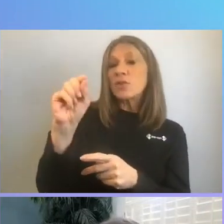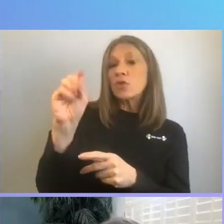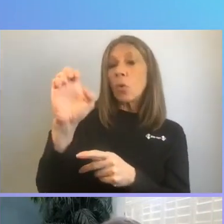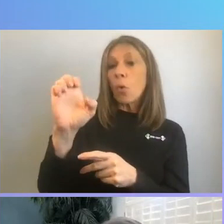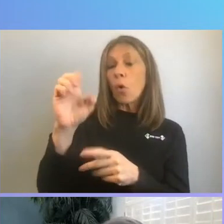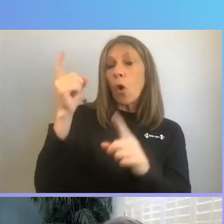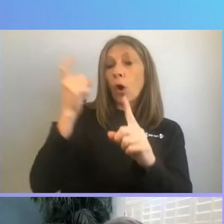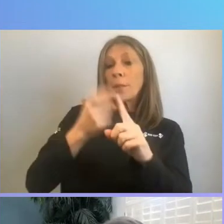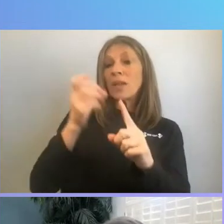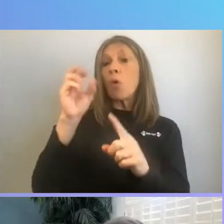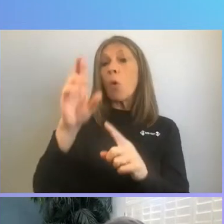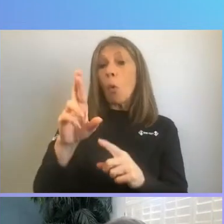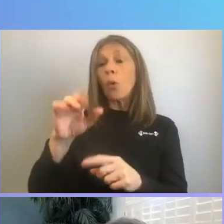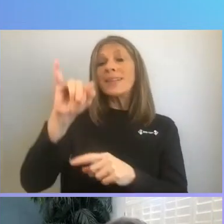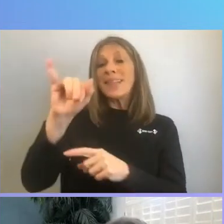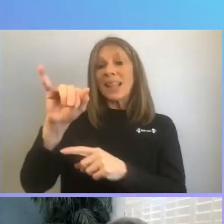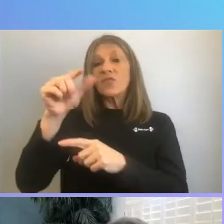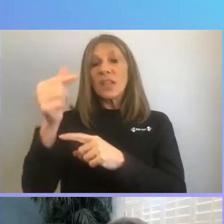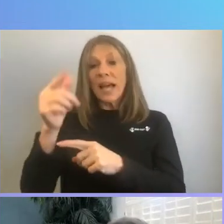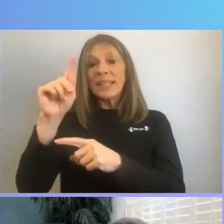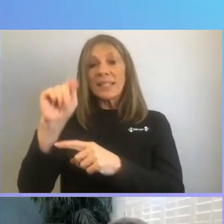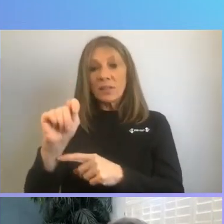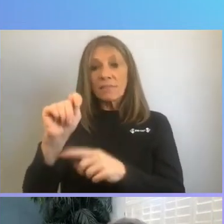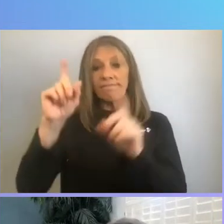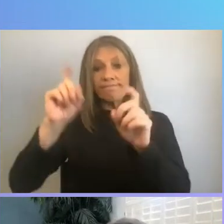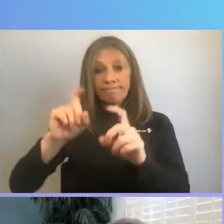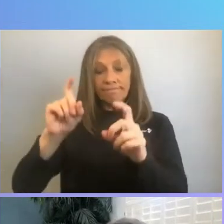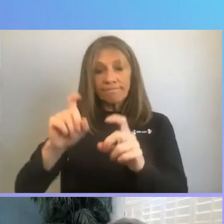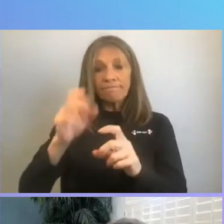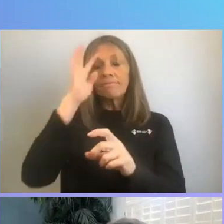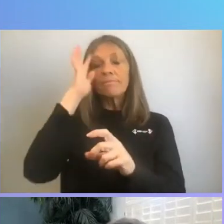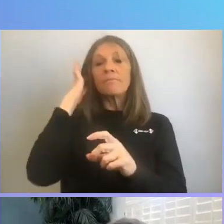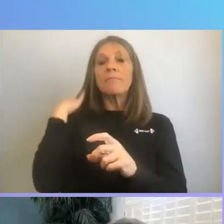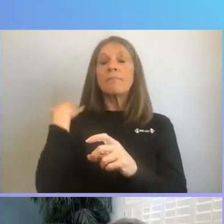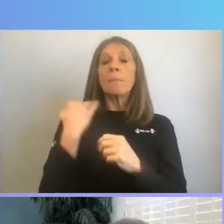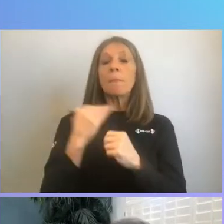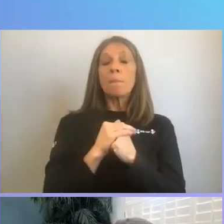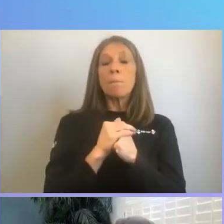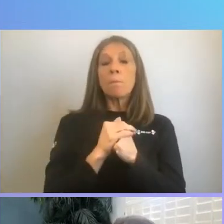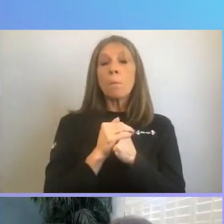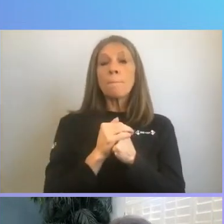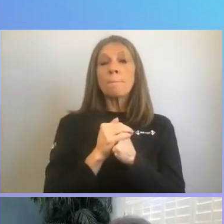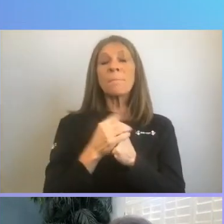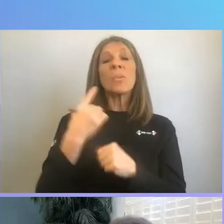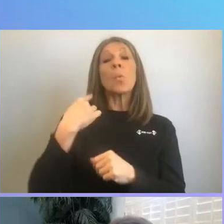intelligent guided testing tool that we are are against any